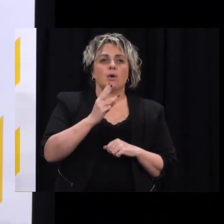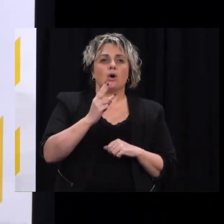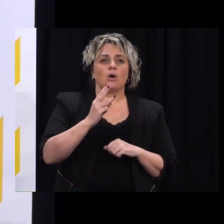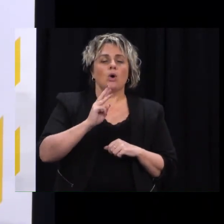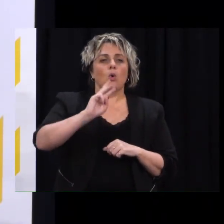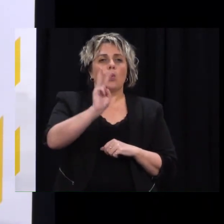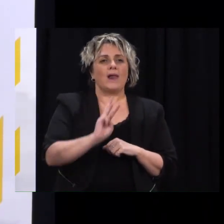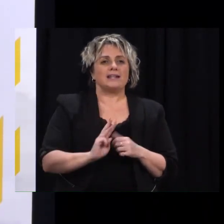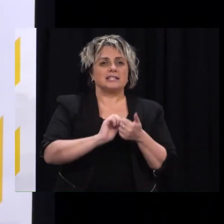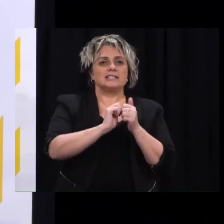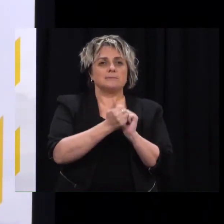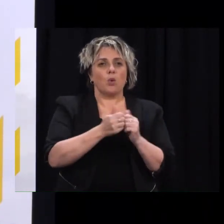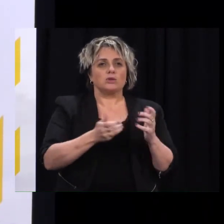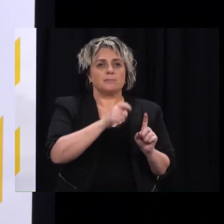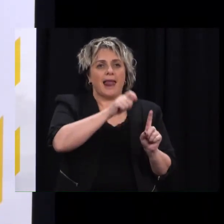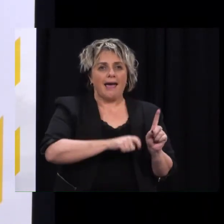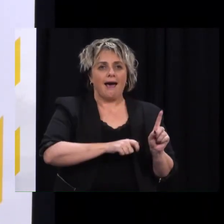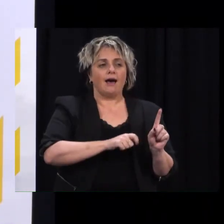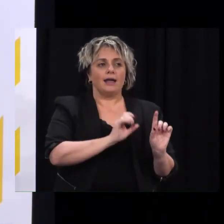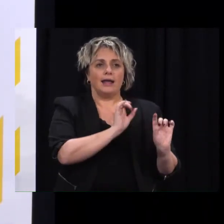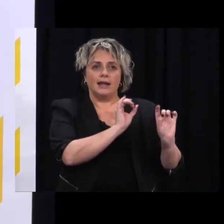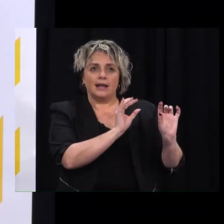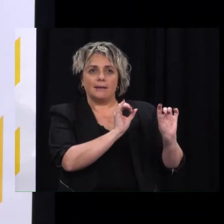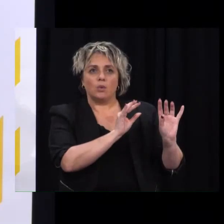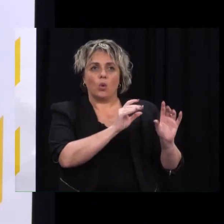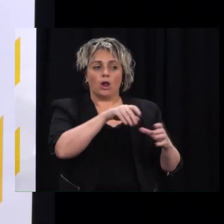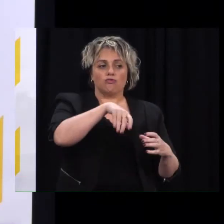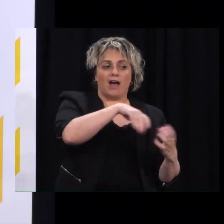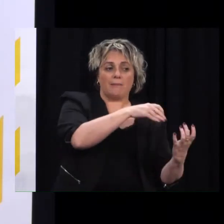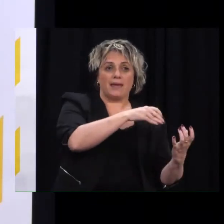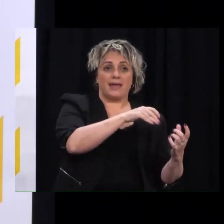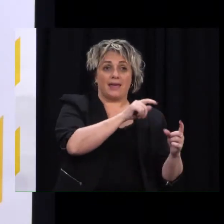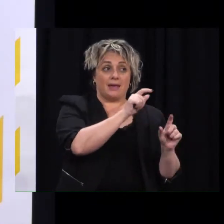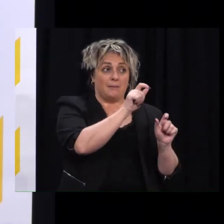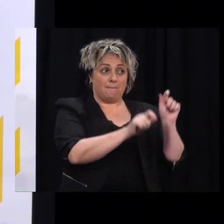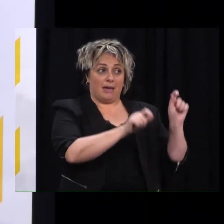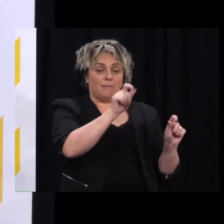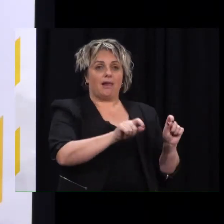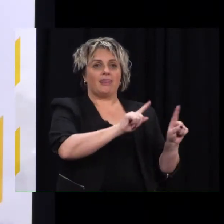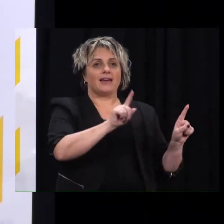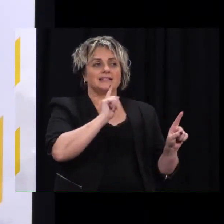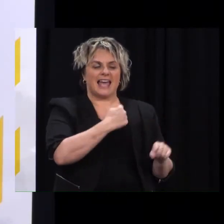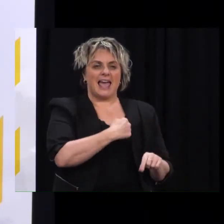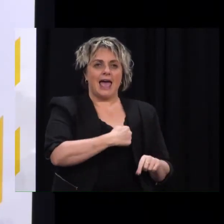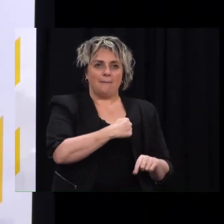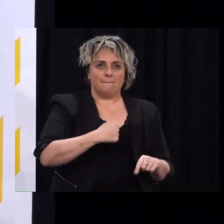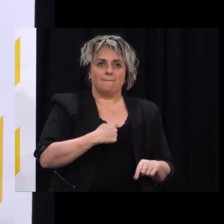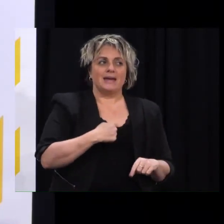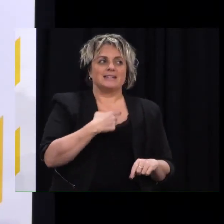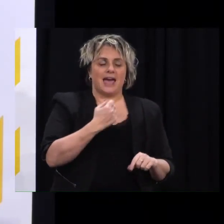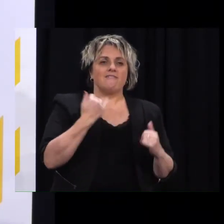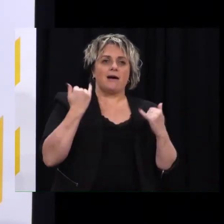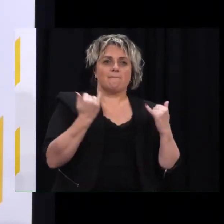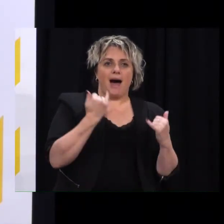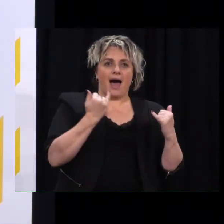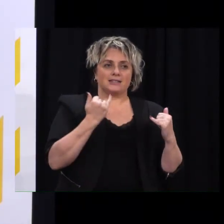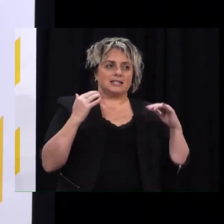didn't take up that option.